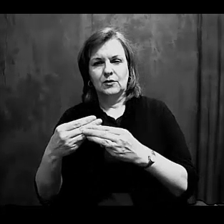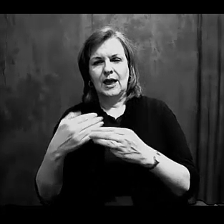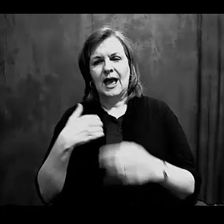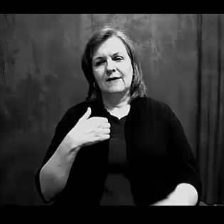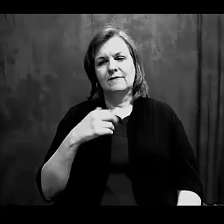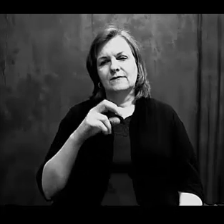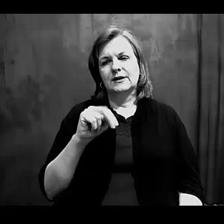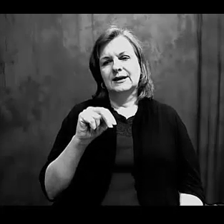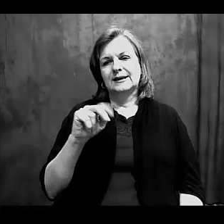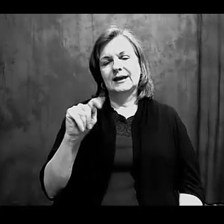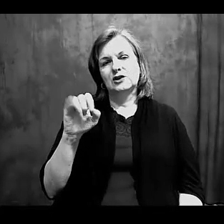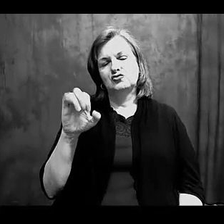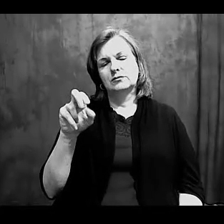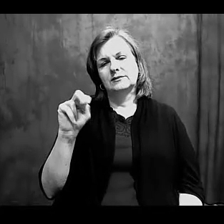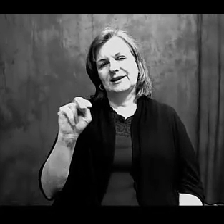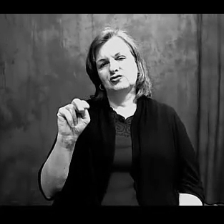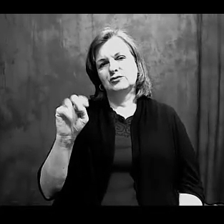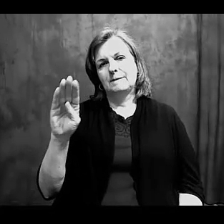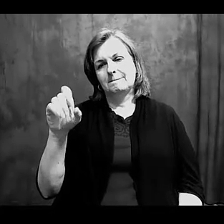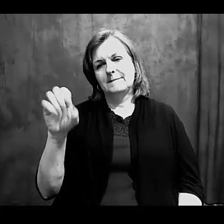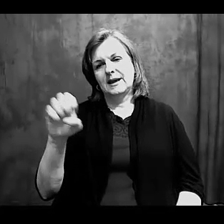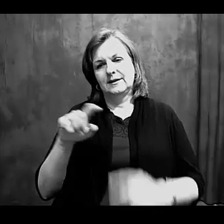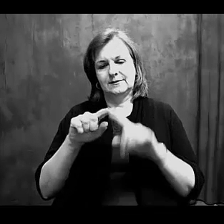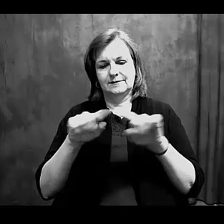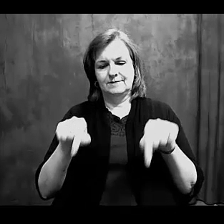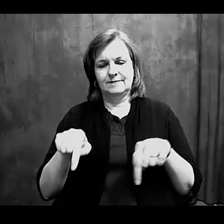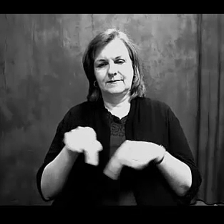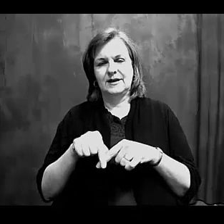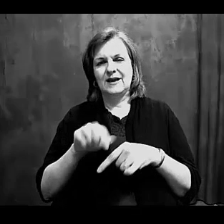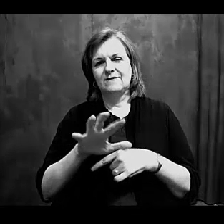a five carbon sugar and a phosphate group